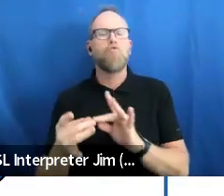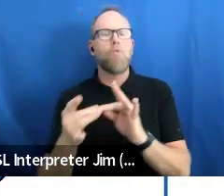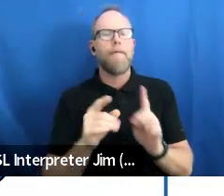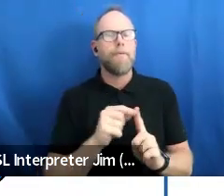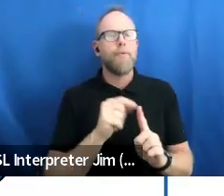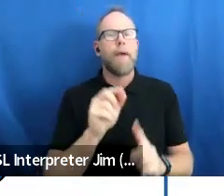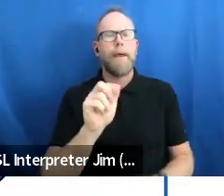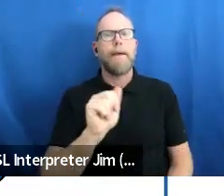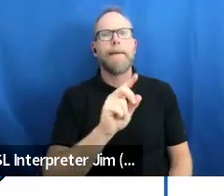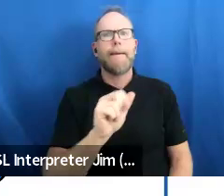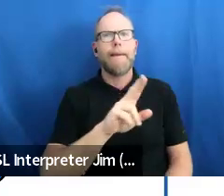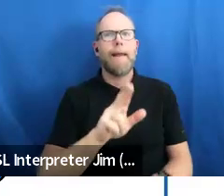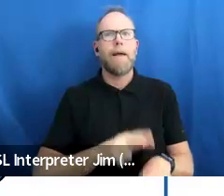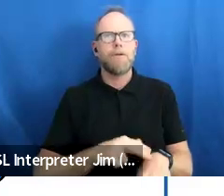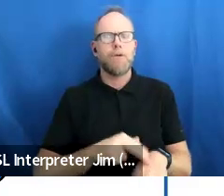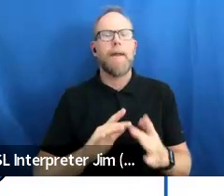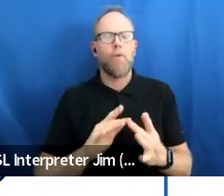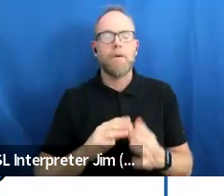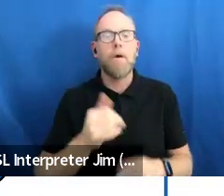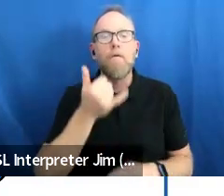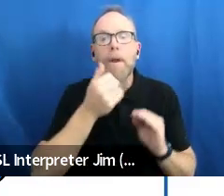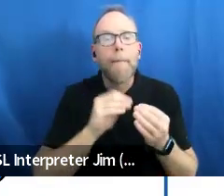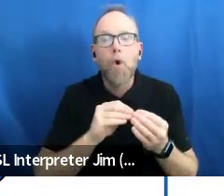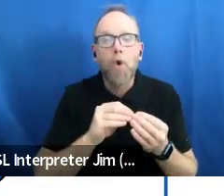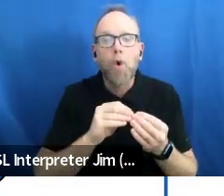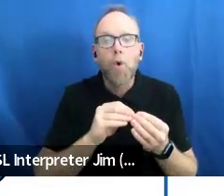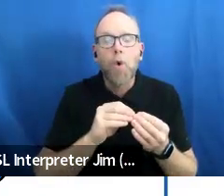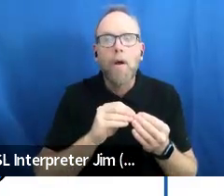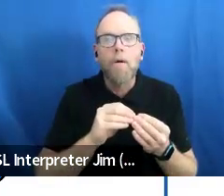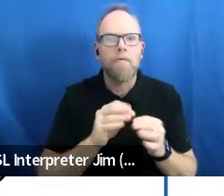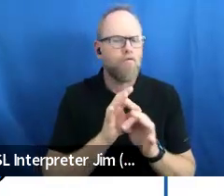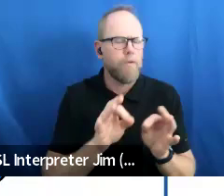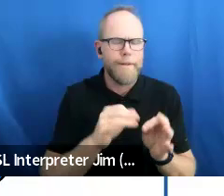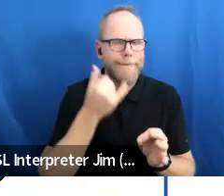So the toll free number is the same across the country, no matter what region you're